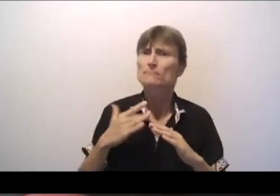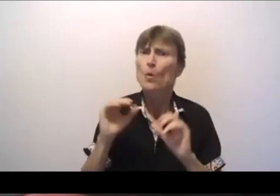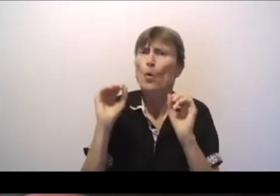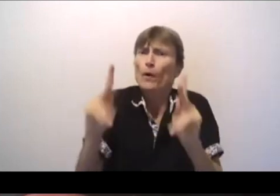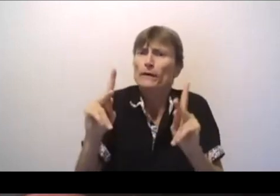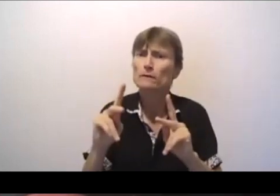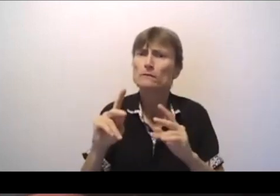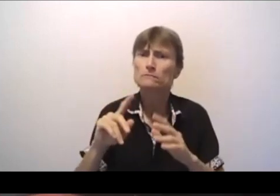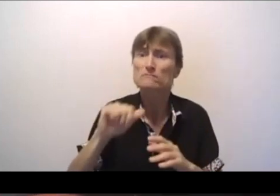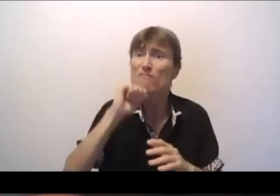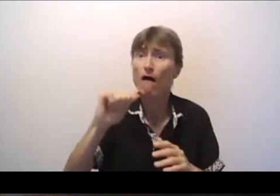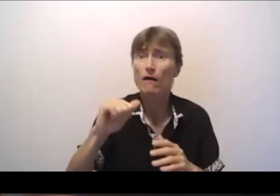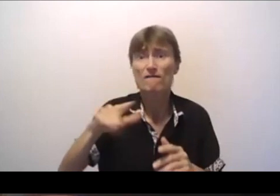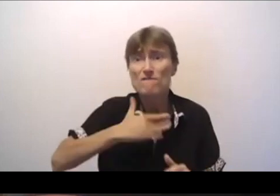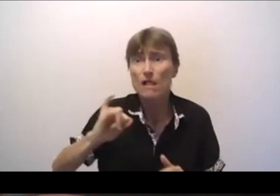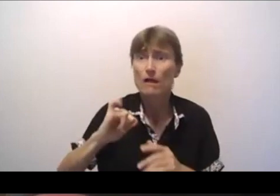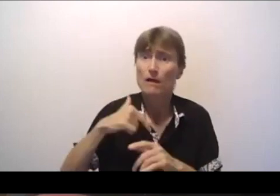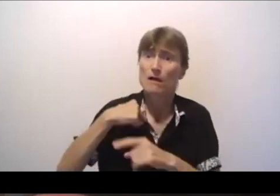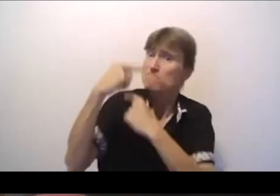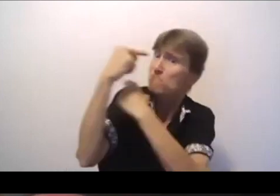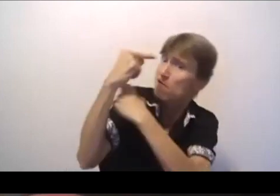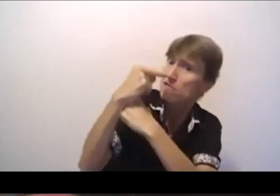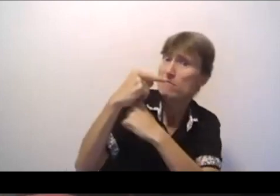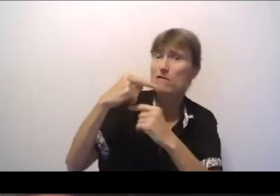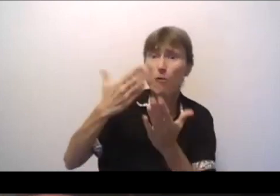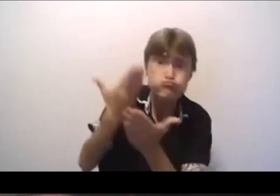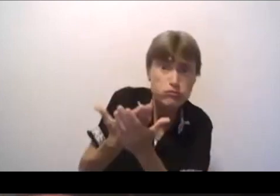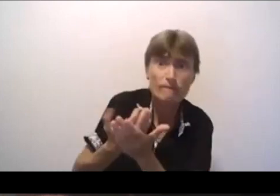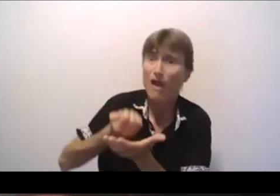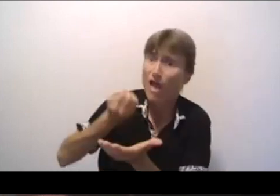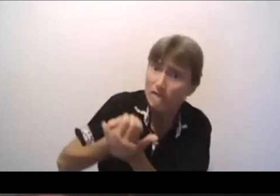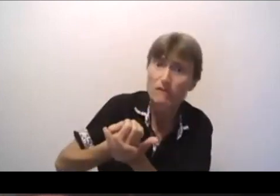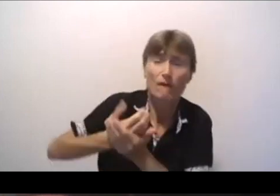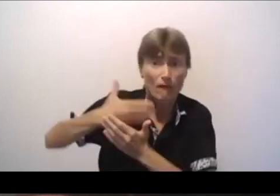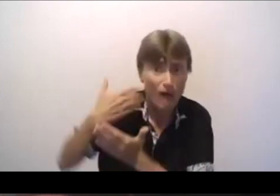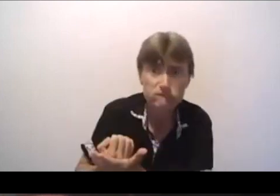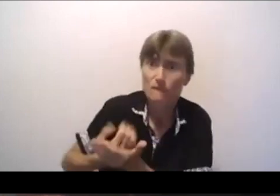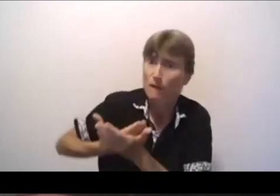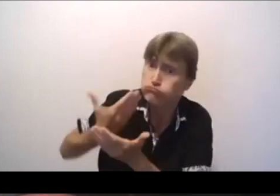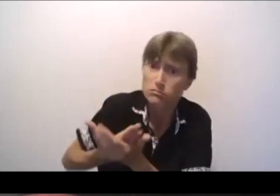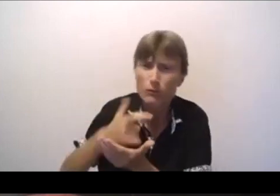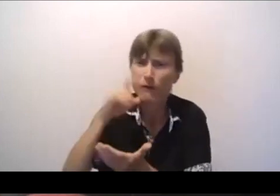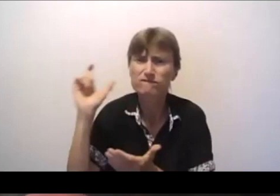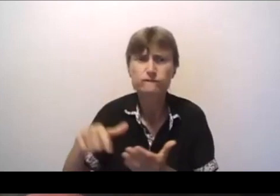and that part for me is more important than than sort of any of the financial instances